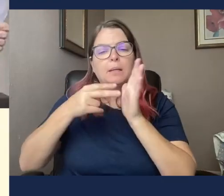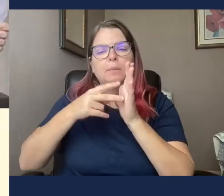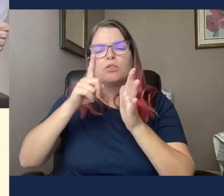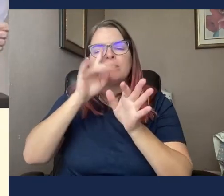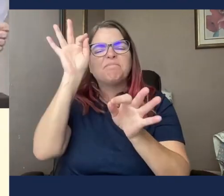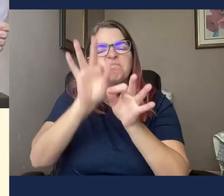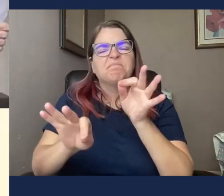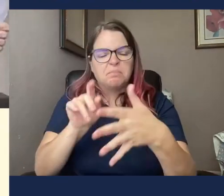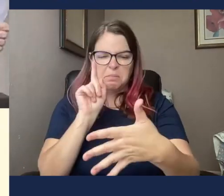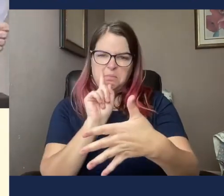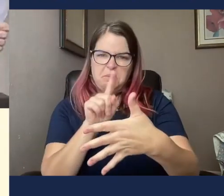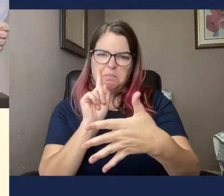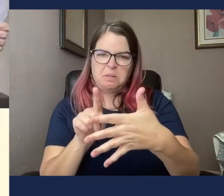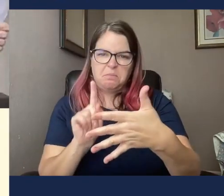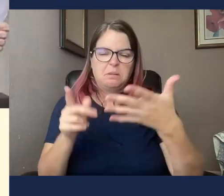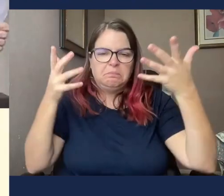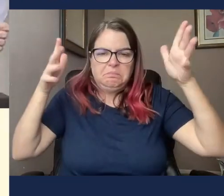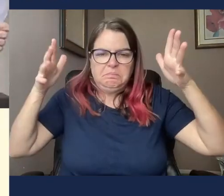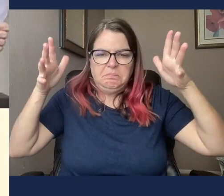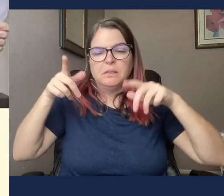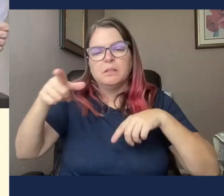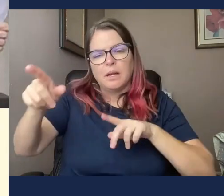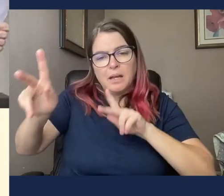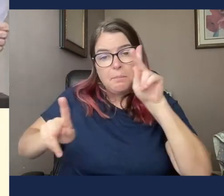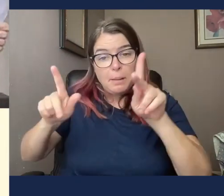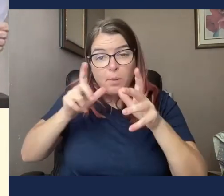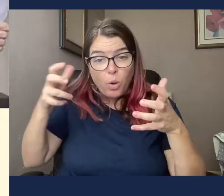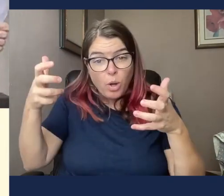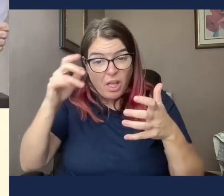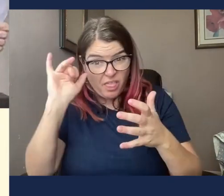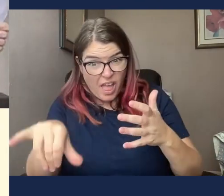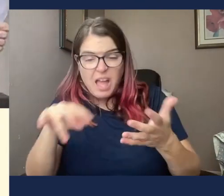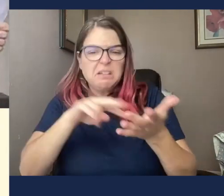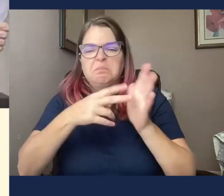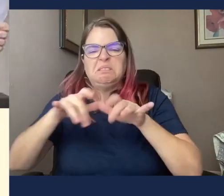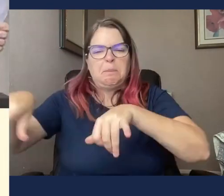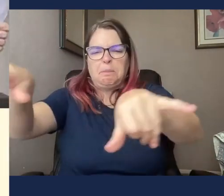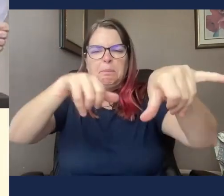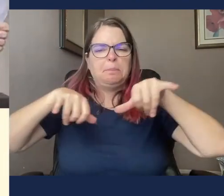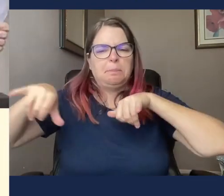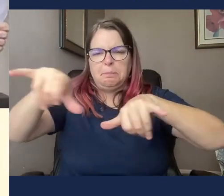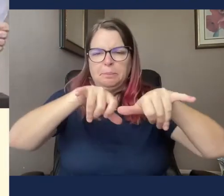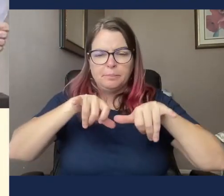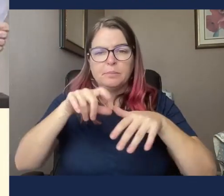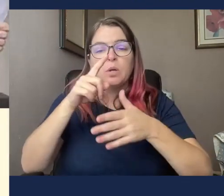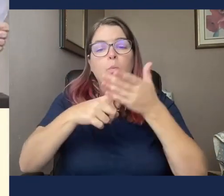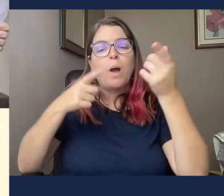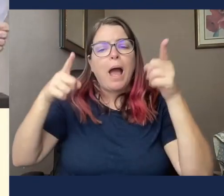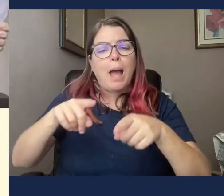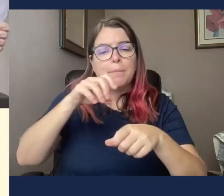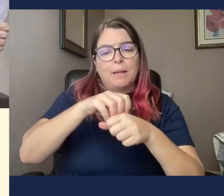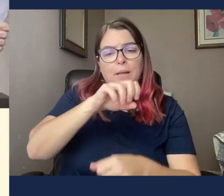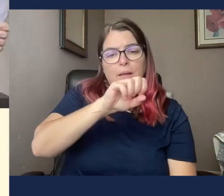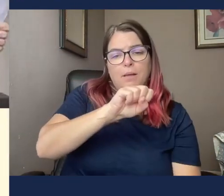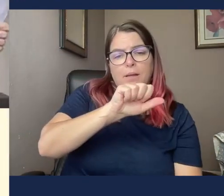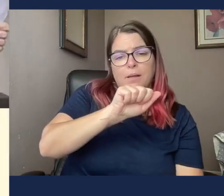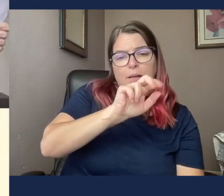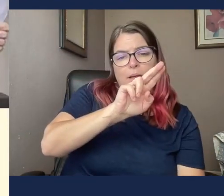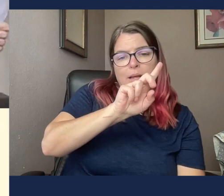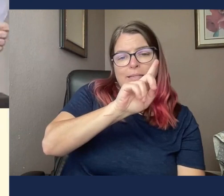society, incapable of being affected by western value, it , it doesn't influence them. And that the culture of Islam is inferior to west, backwards,